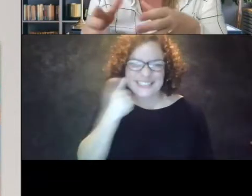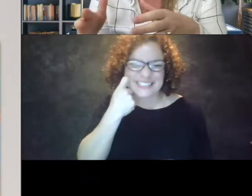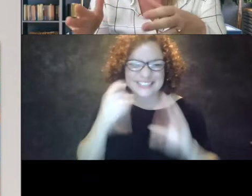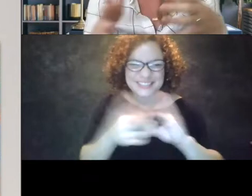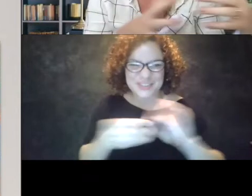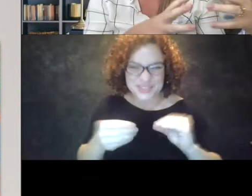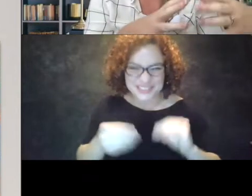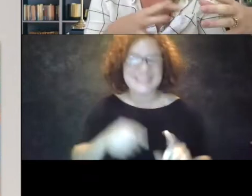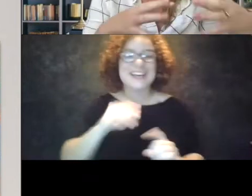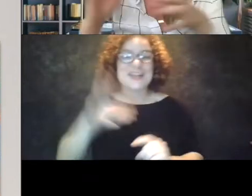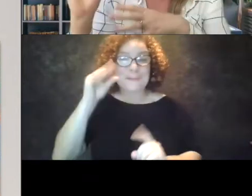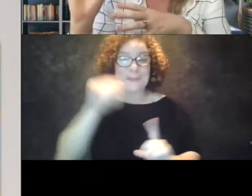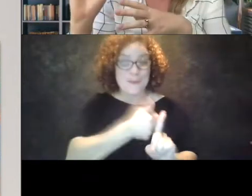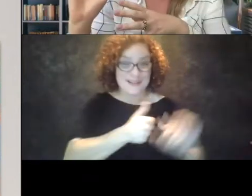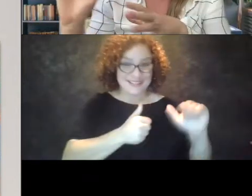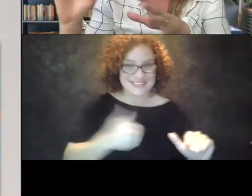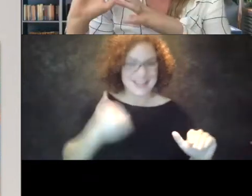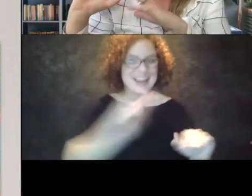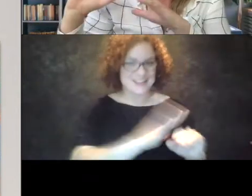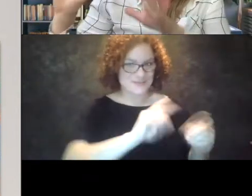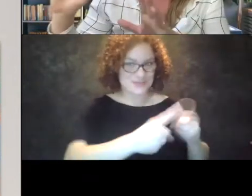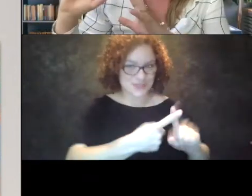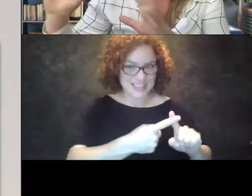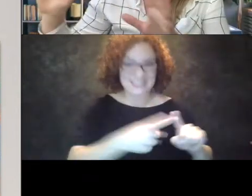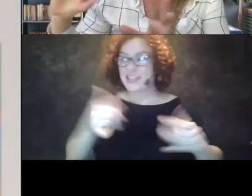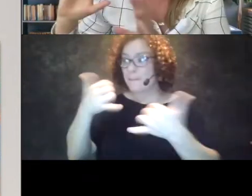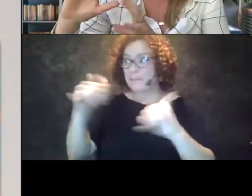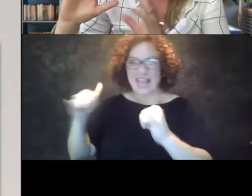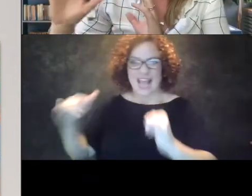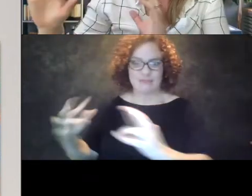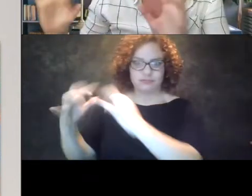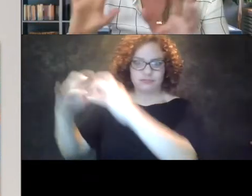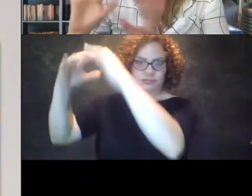they would go kind of away from the play structure, because that was a very loud, noisy, kids